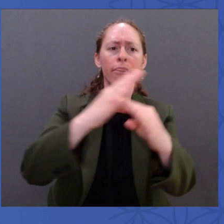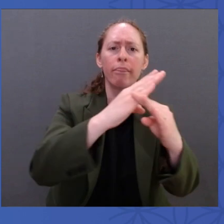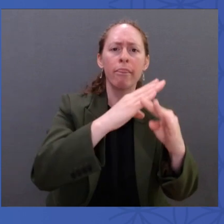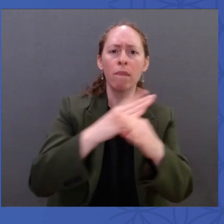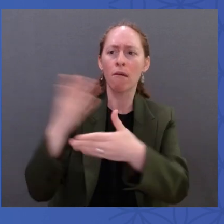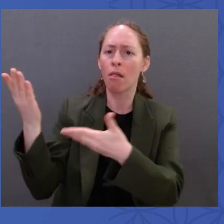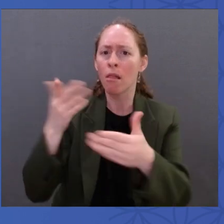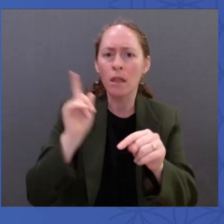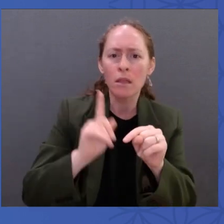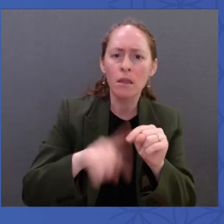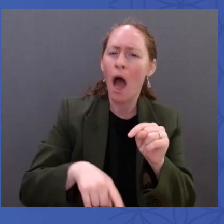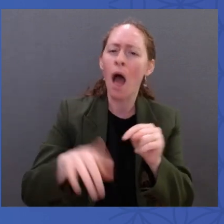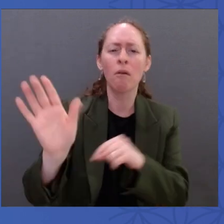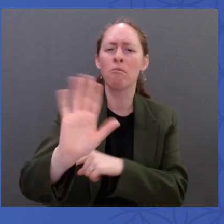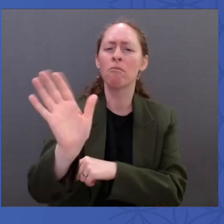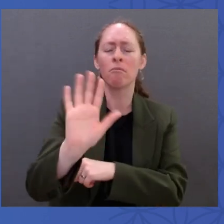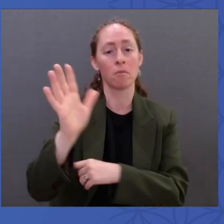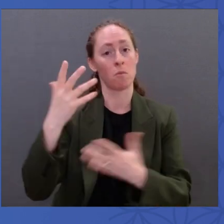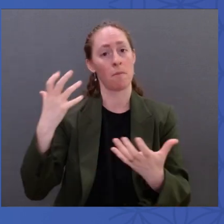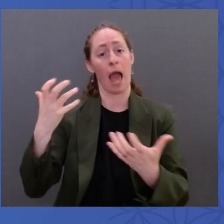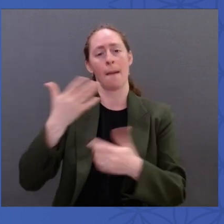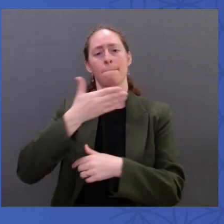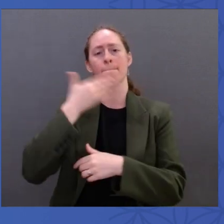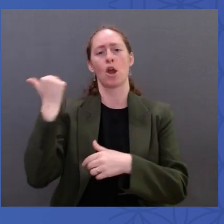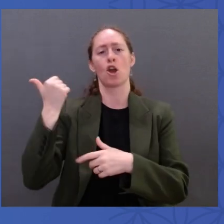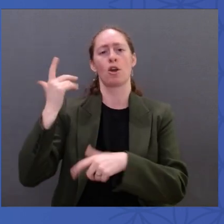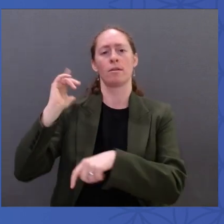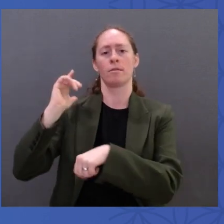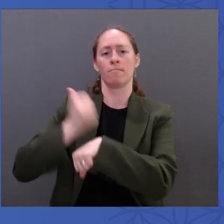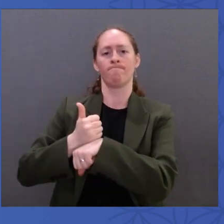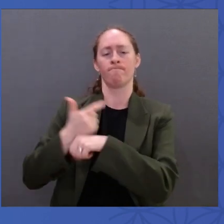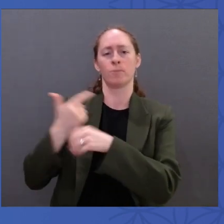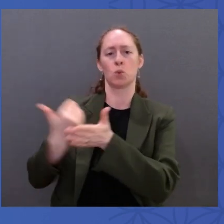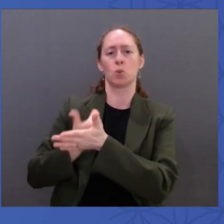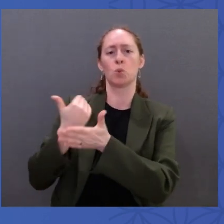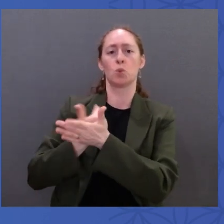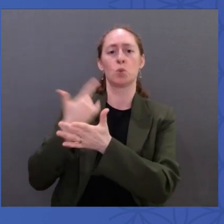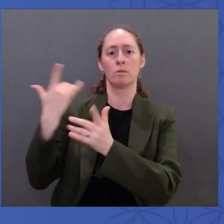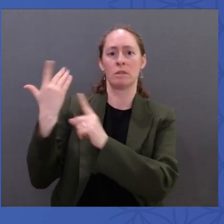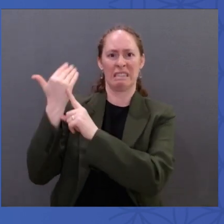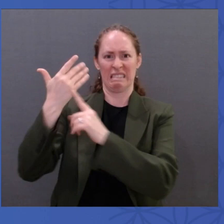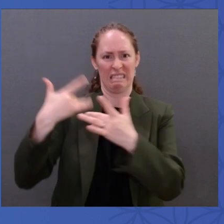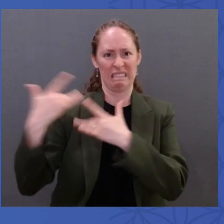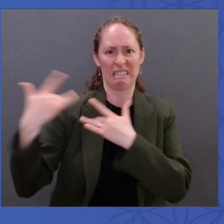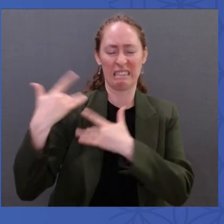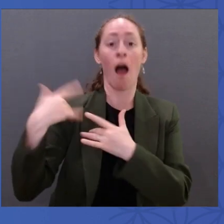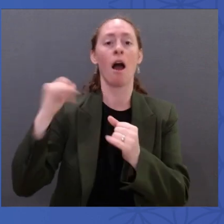And let's -- let's pursue other first-of-its-kind commitments to clean energy and decarbonization.